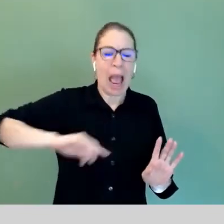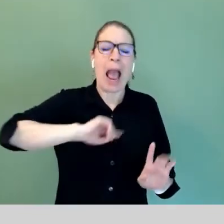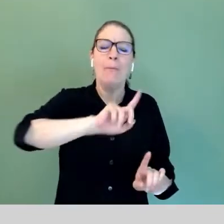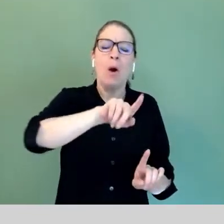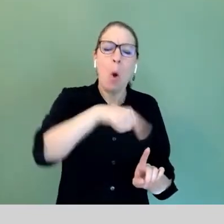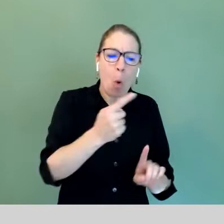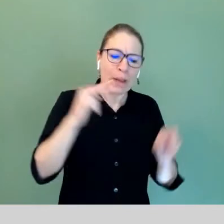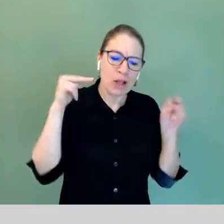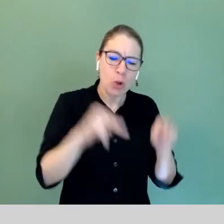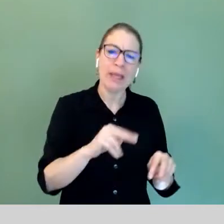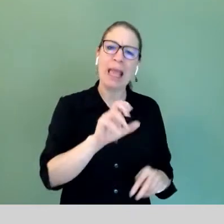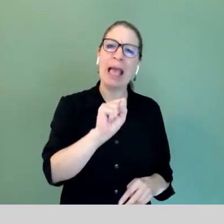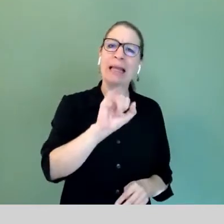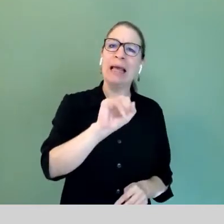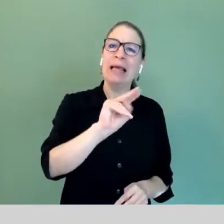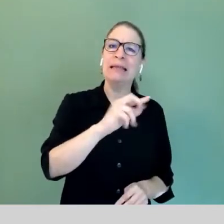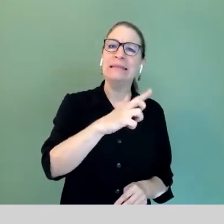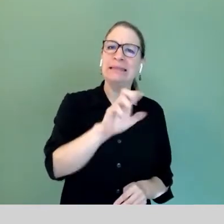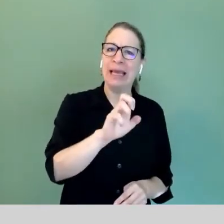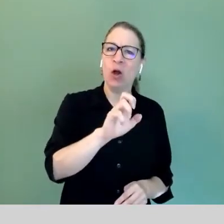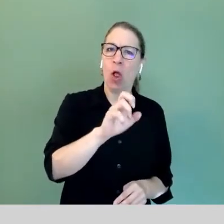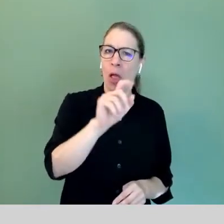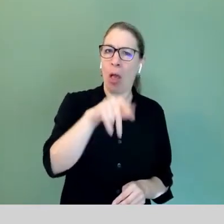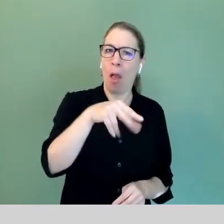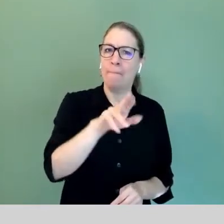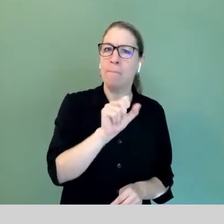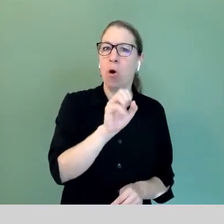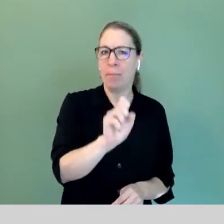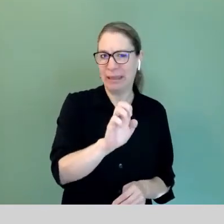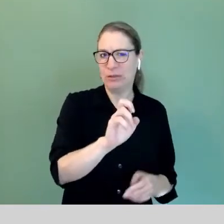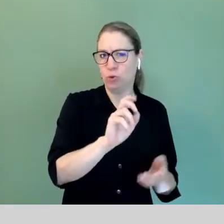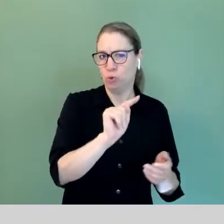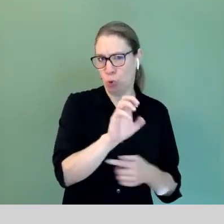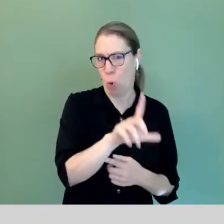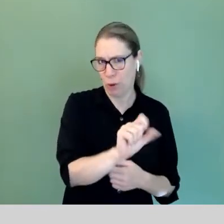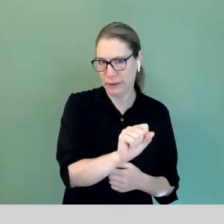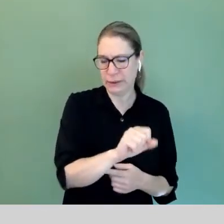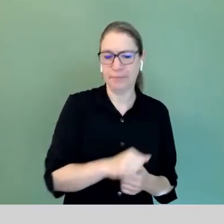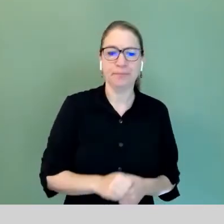in case anyone wants to integrate any of these into their existing pipelines.